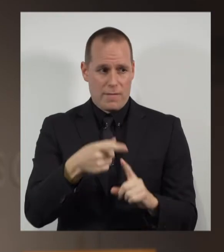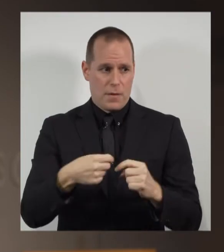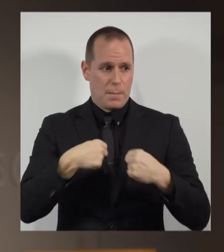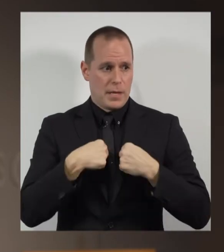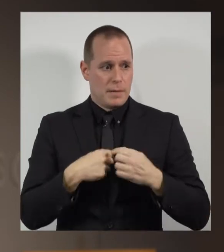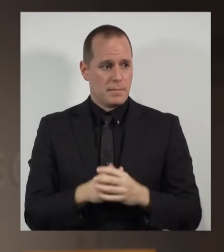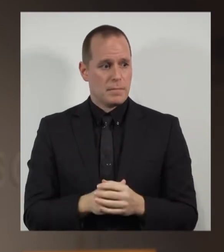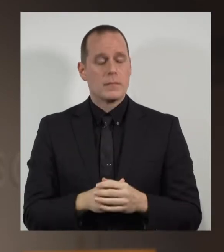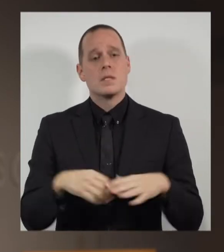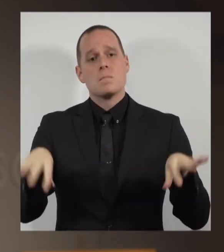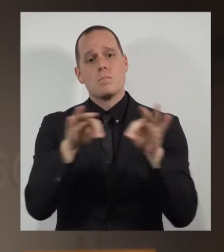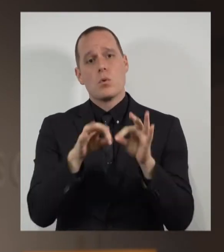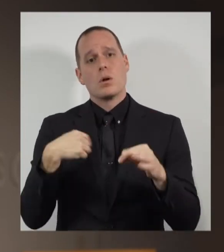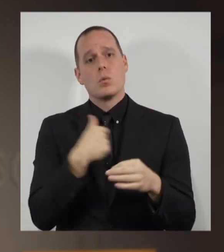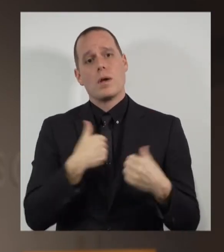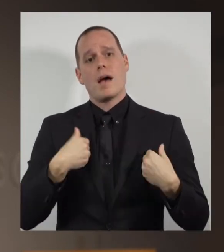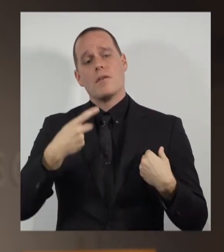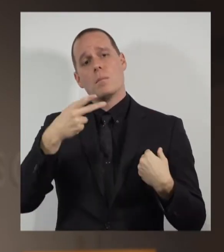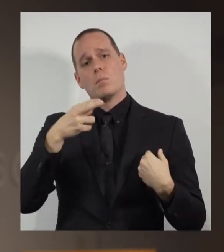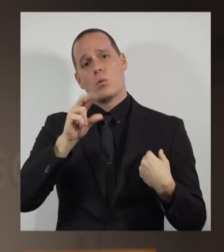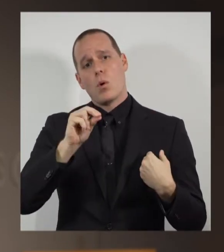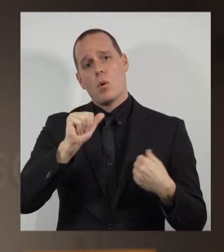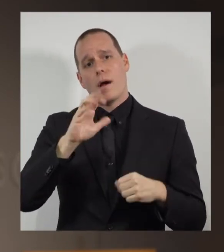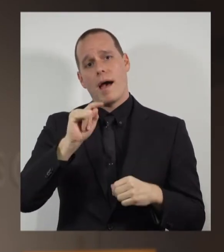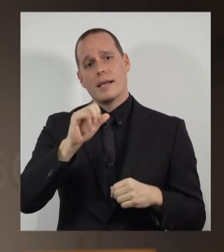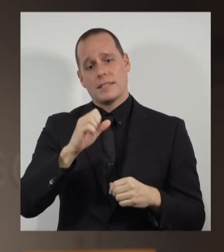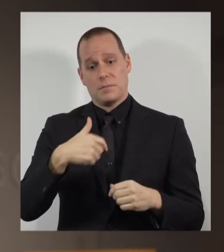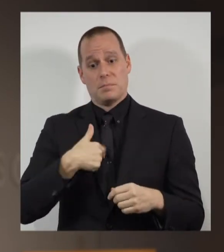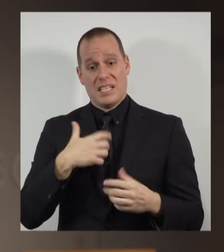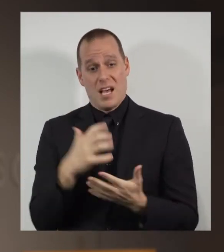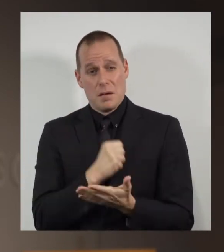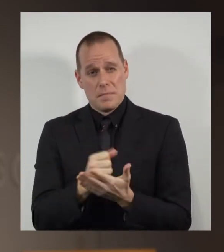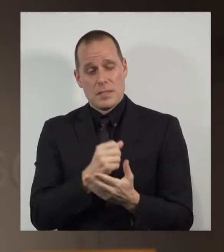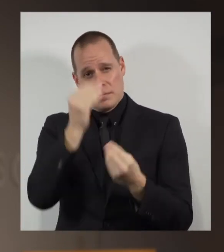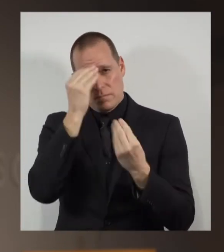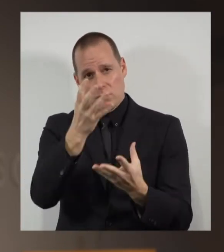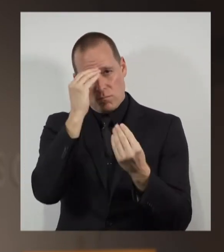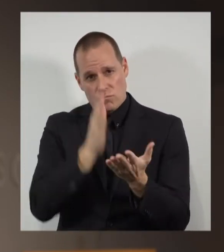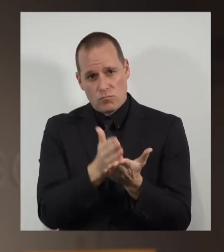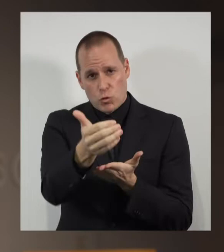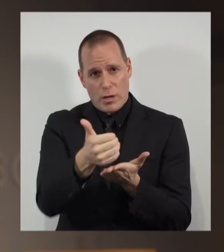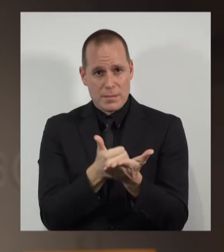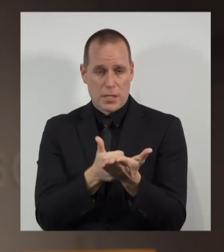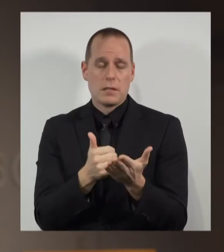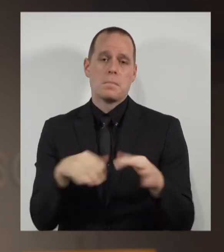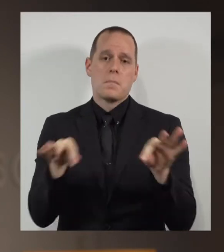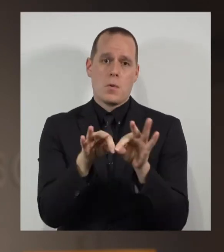from me. It’s vital that we have proactive two-way communication and transparency, which, as